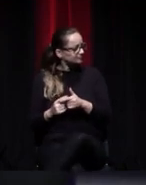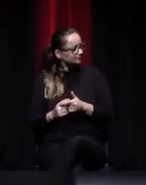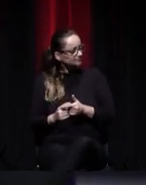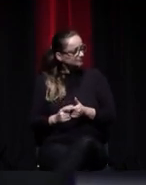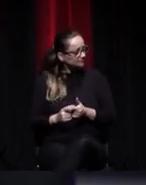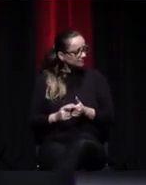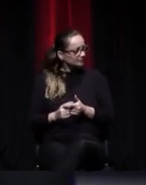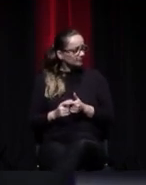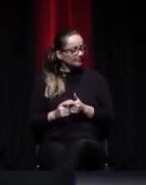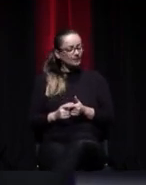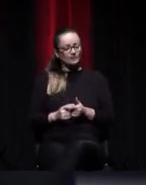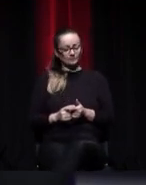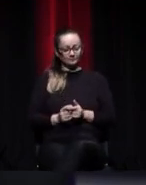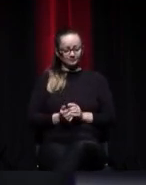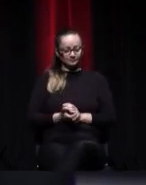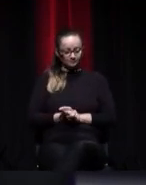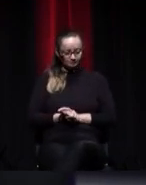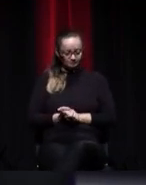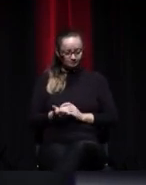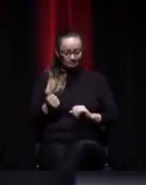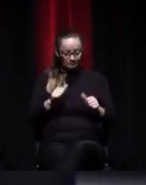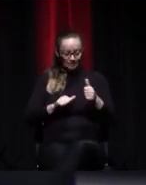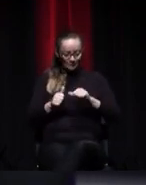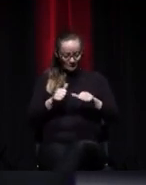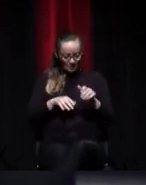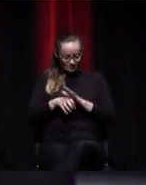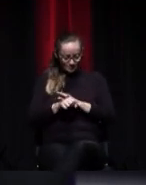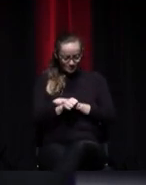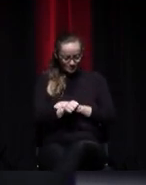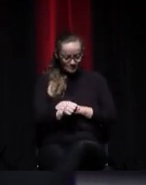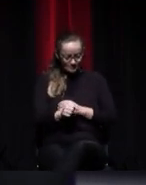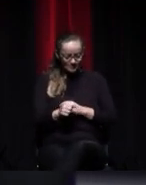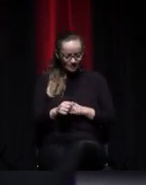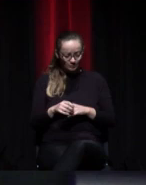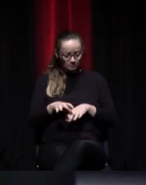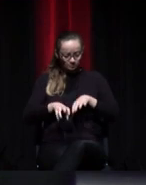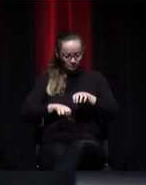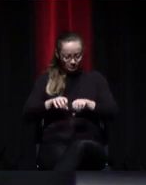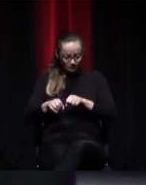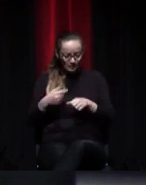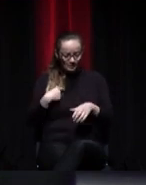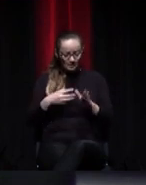for exploitation formula brought by models like Facebook